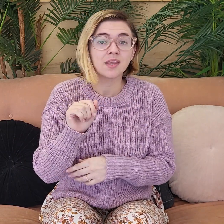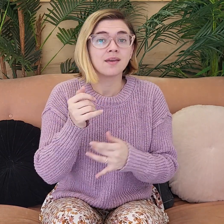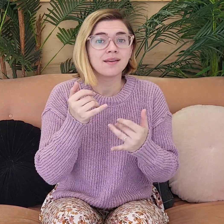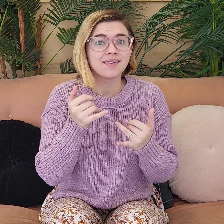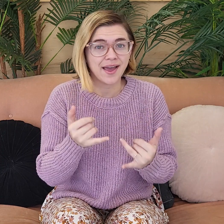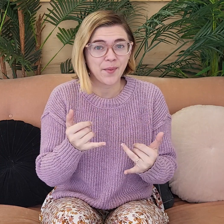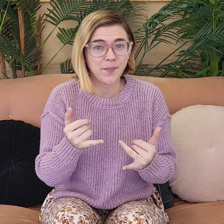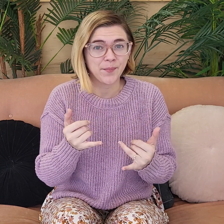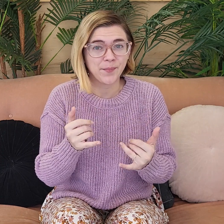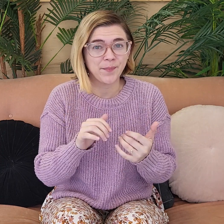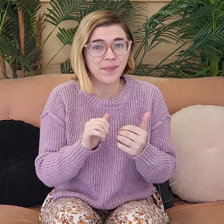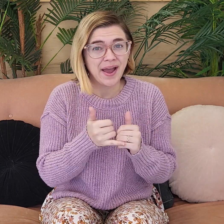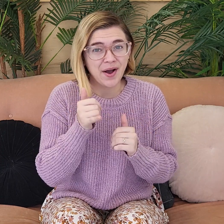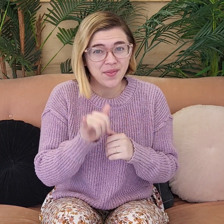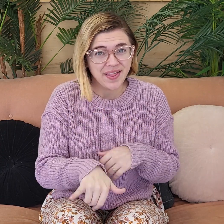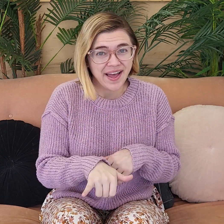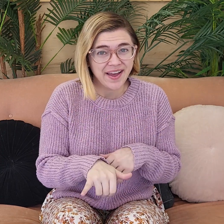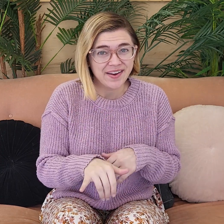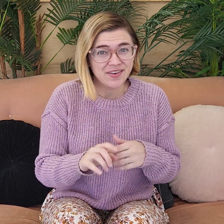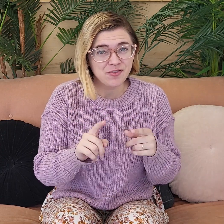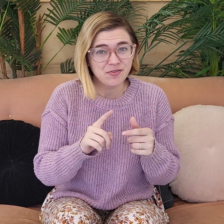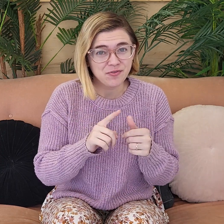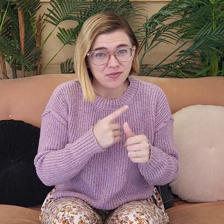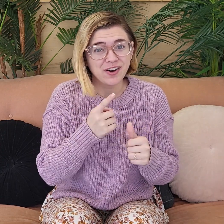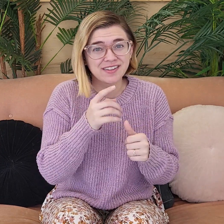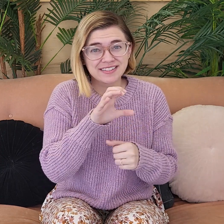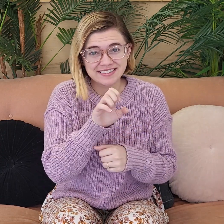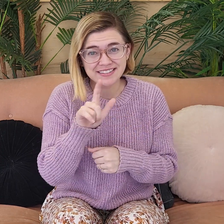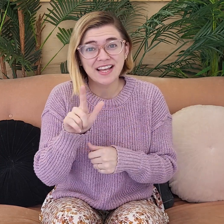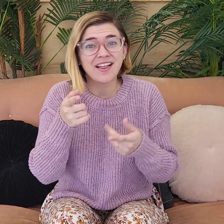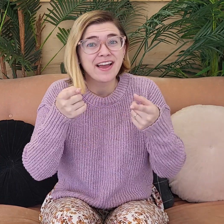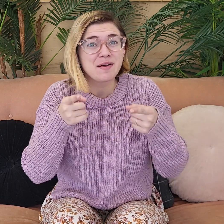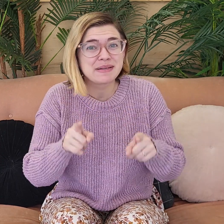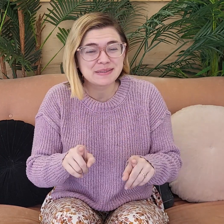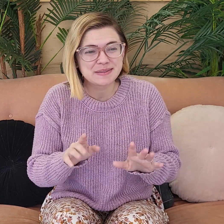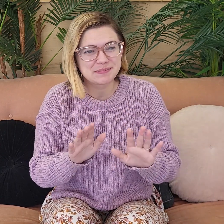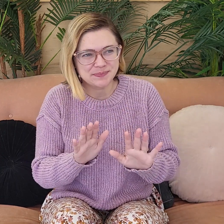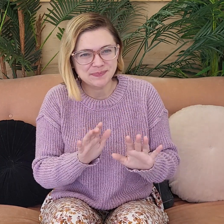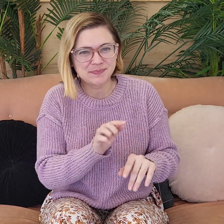Now. How that first cell happened?